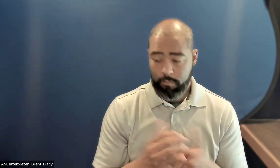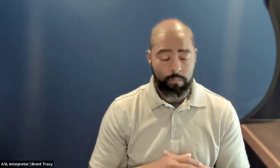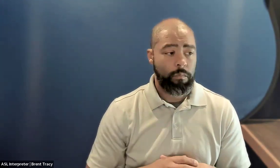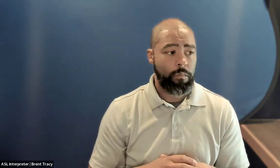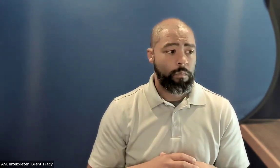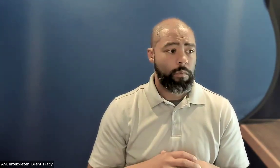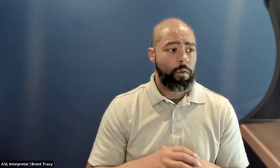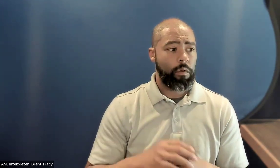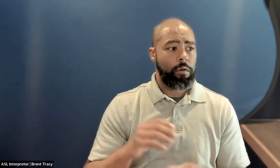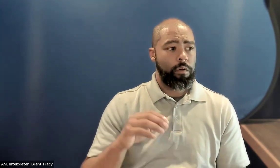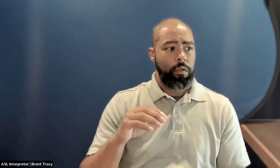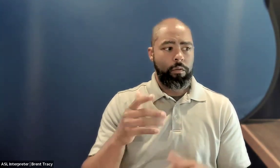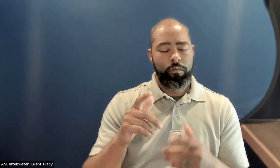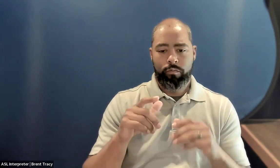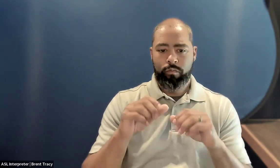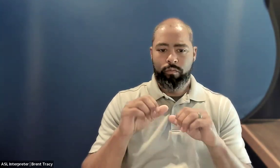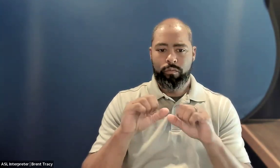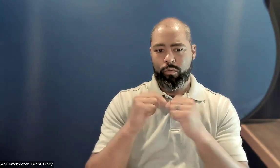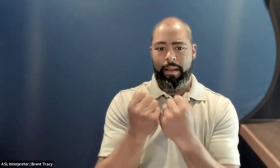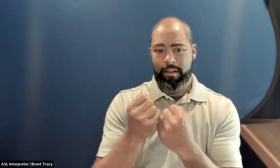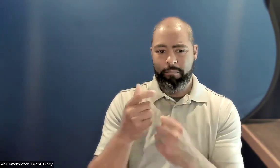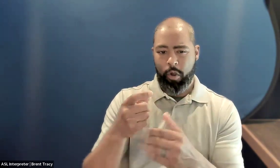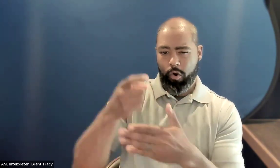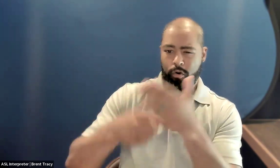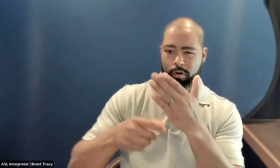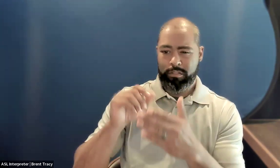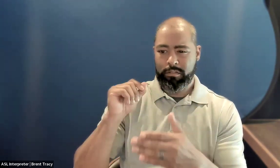carbon language in just one project that proposed to expand